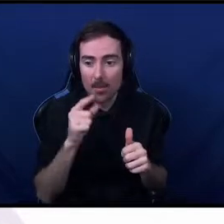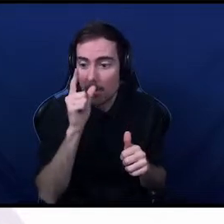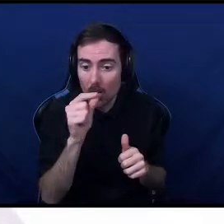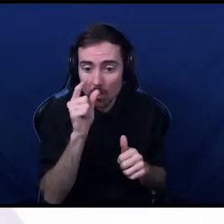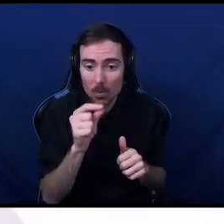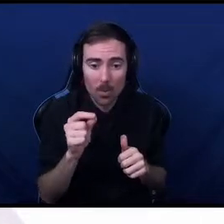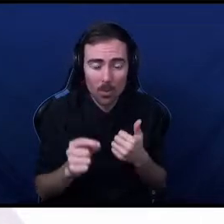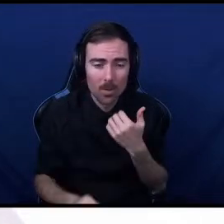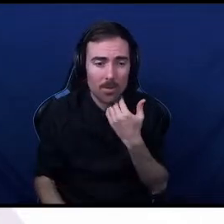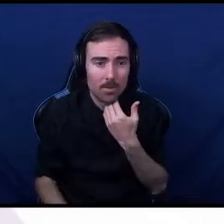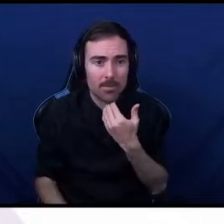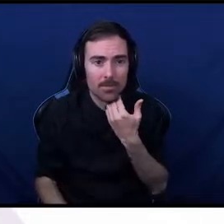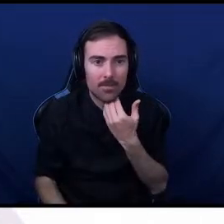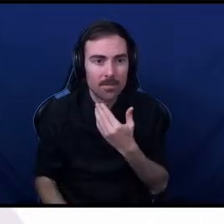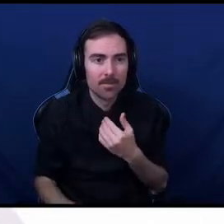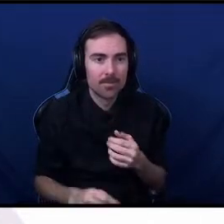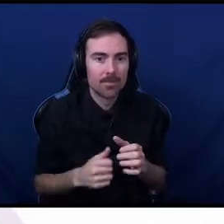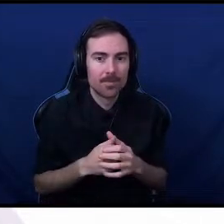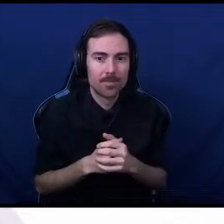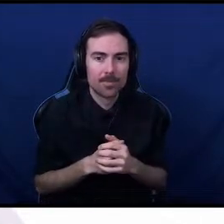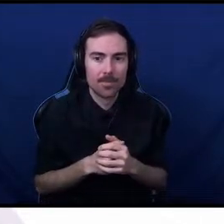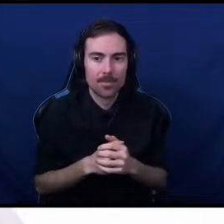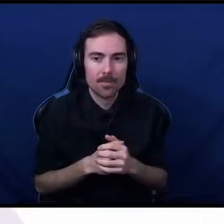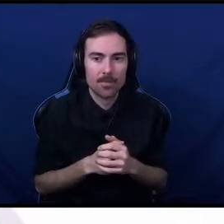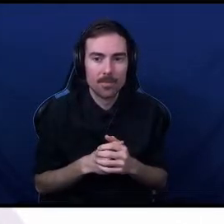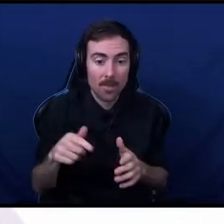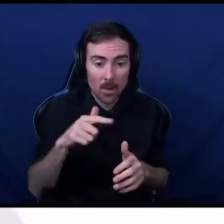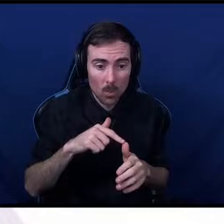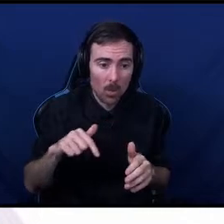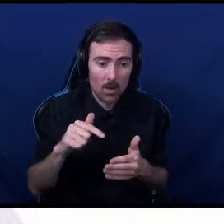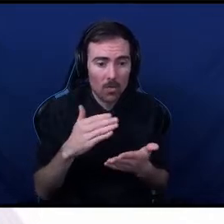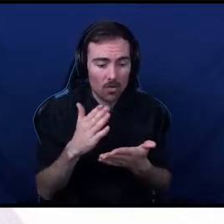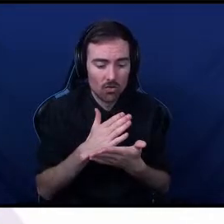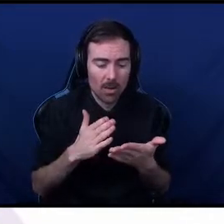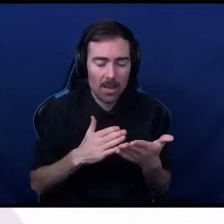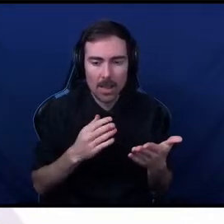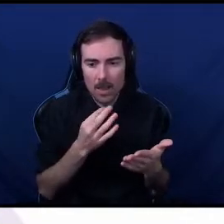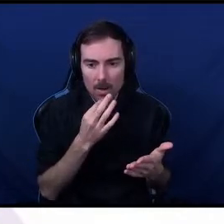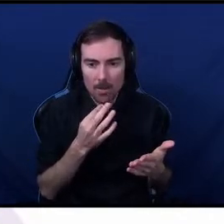We, we each kind of shared in, in some of, of being inhibited